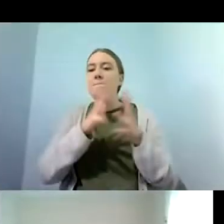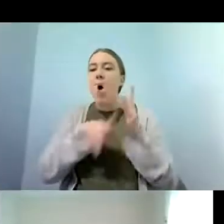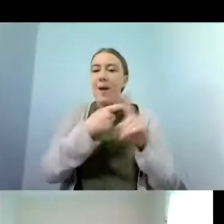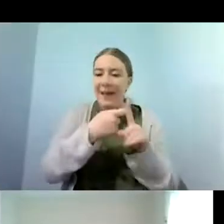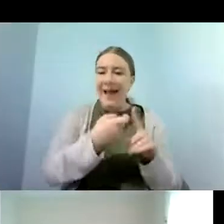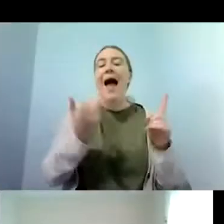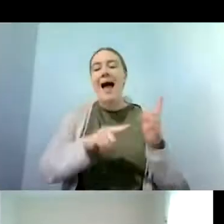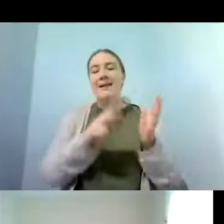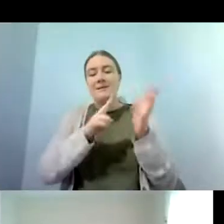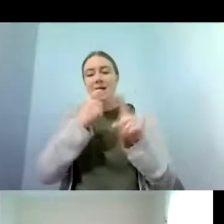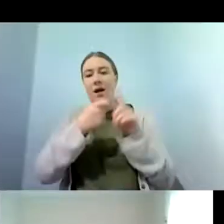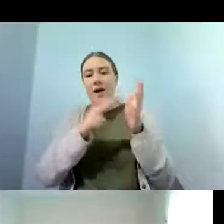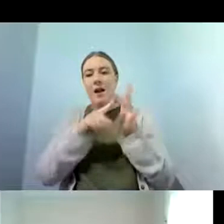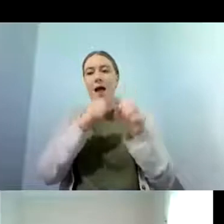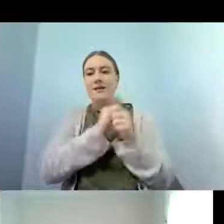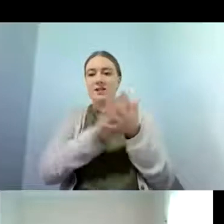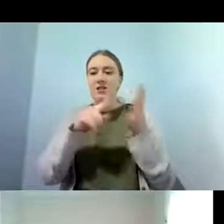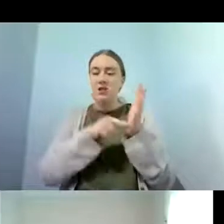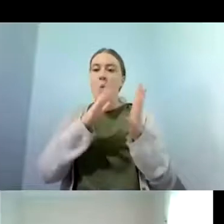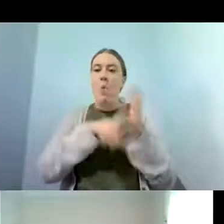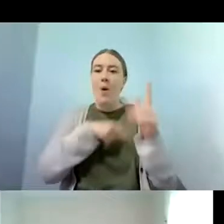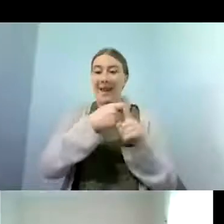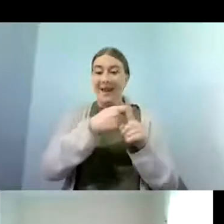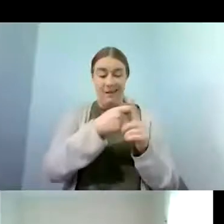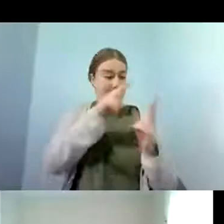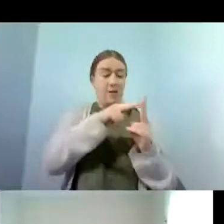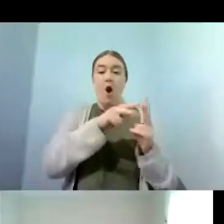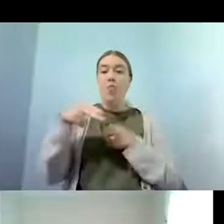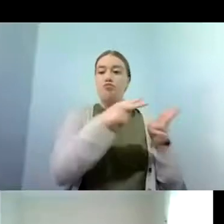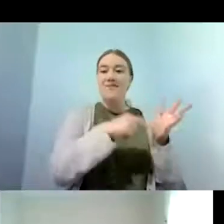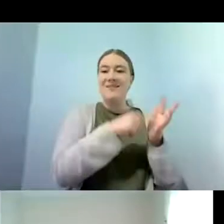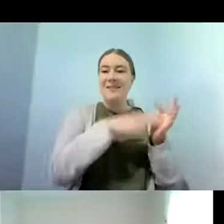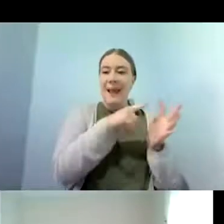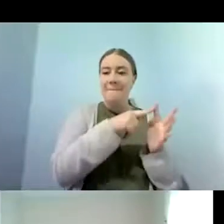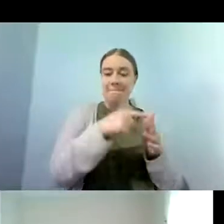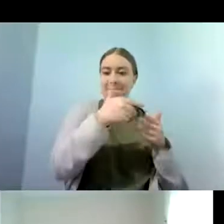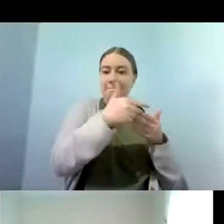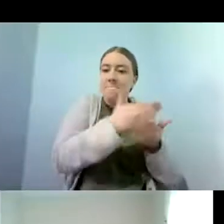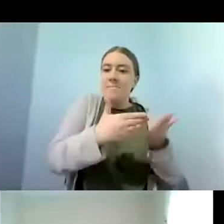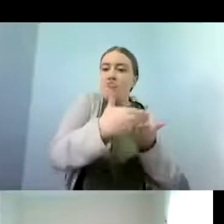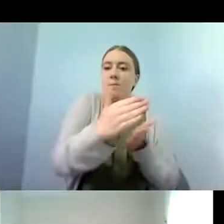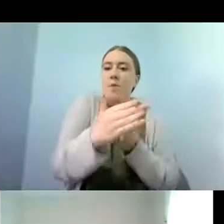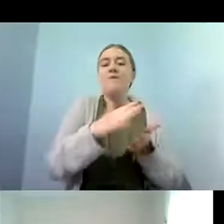we're very busy and and all this work is aiming to restore connectivity on the river severn.